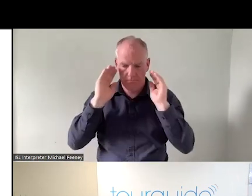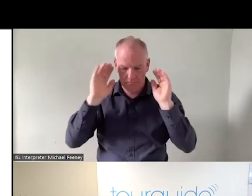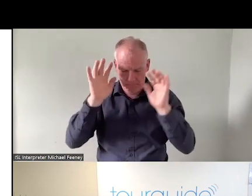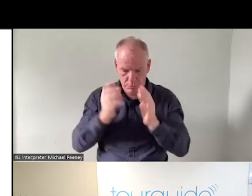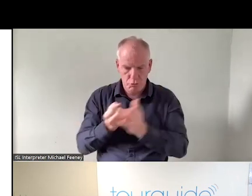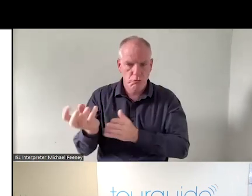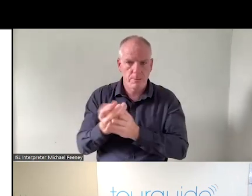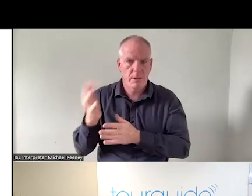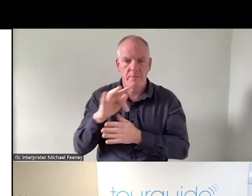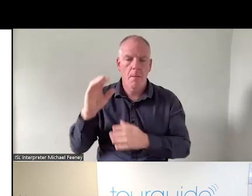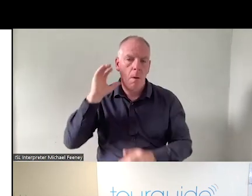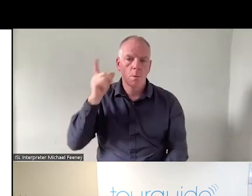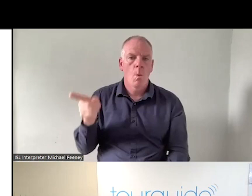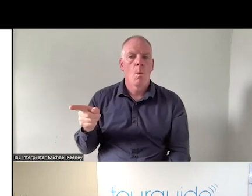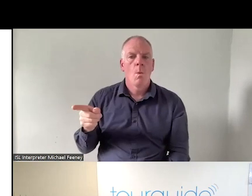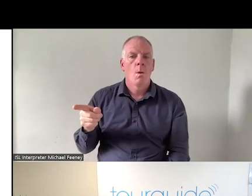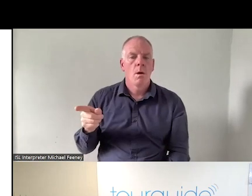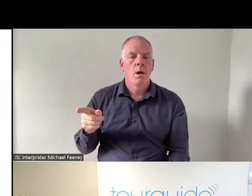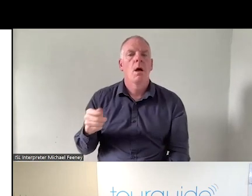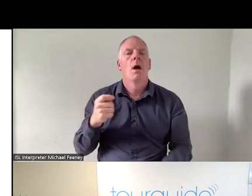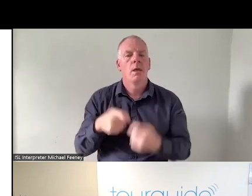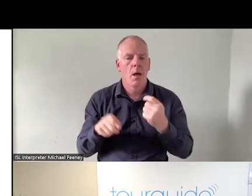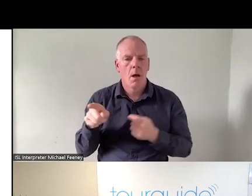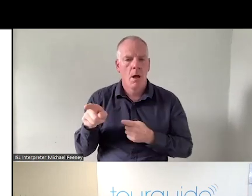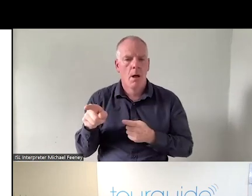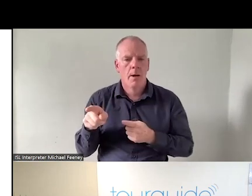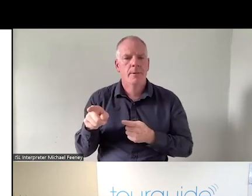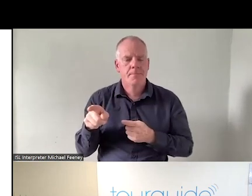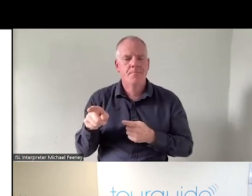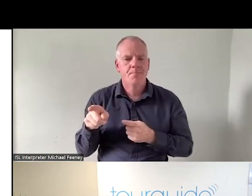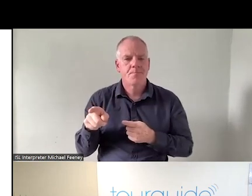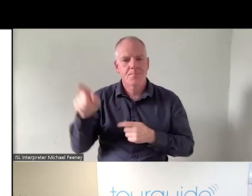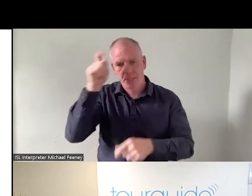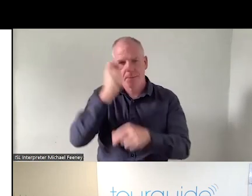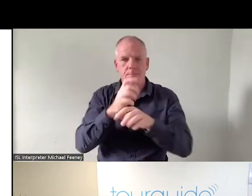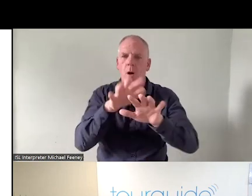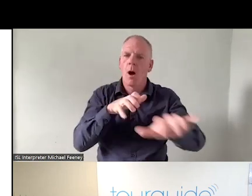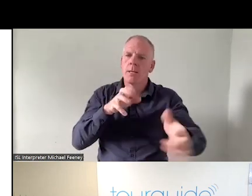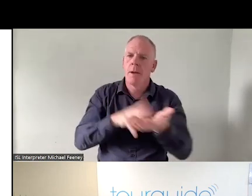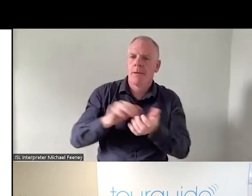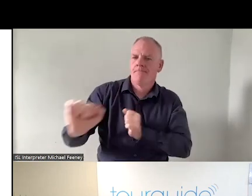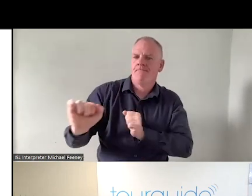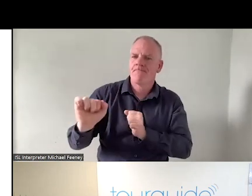At that point, you might want to think about the audience members' experience for the performance.